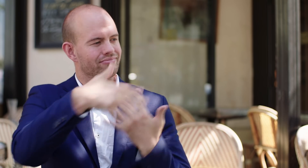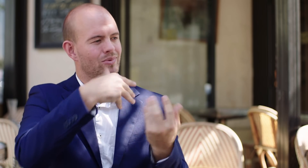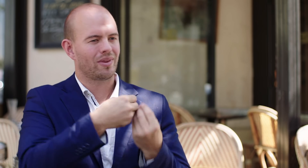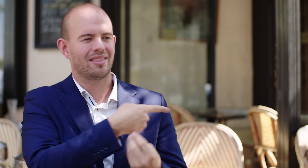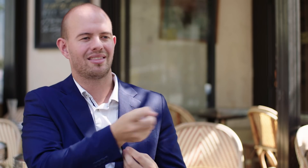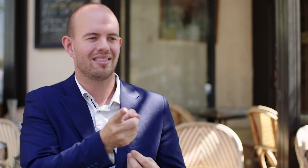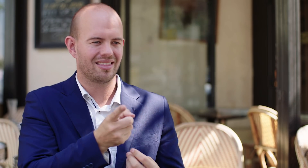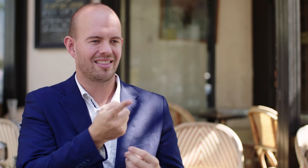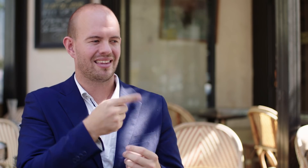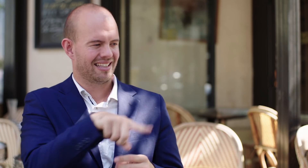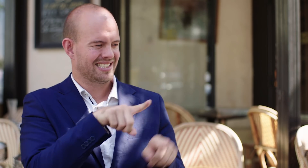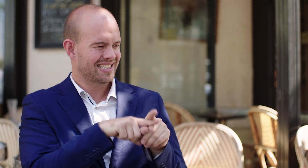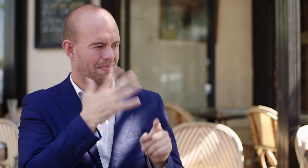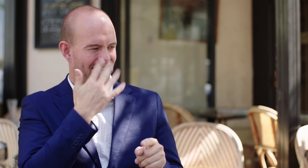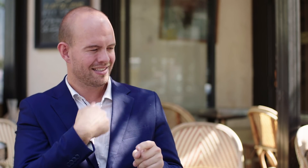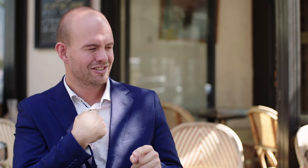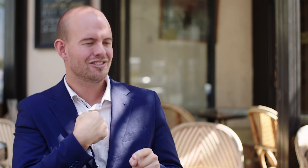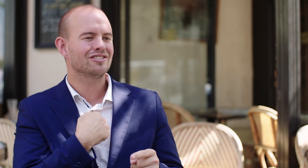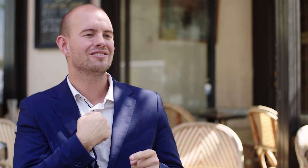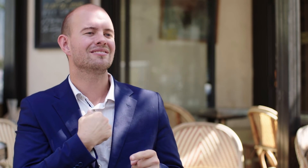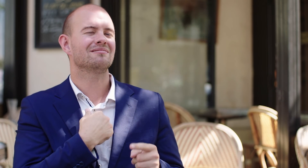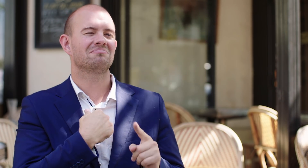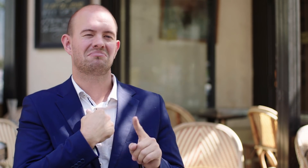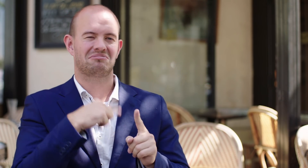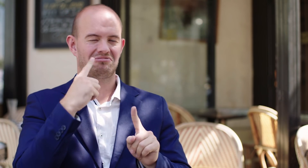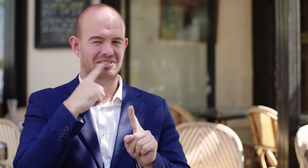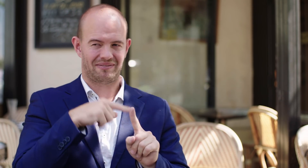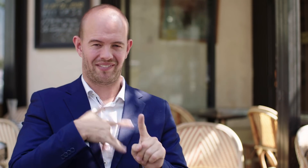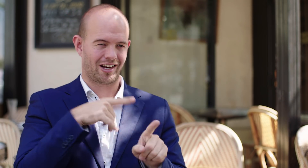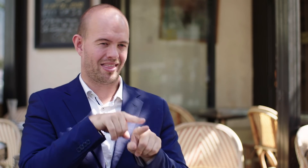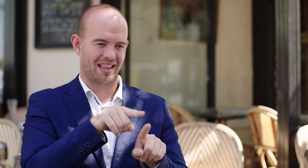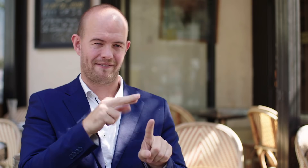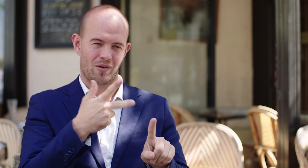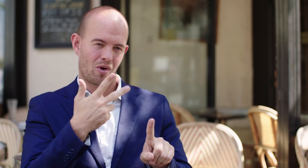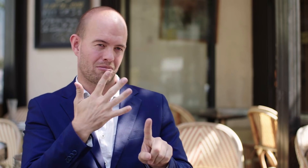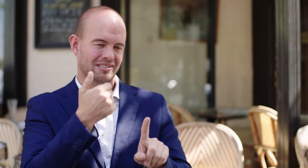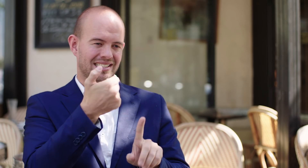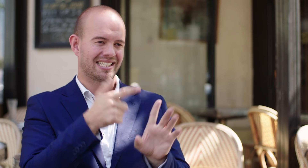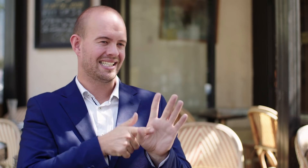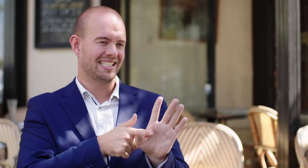It felt really different and I felt, uh... 'I wish I was Hearing',